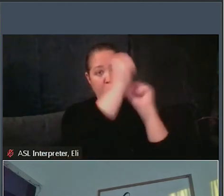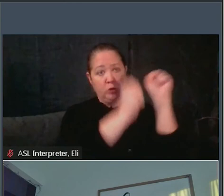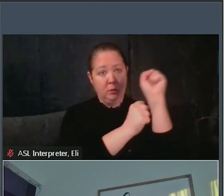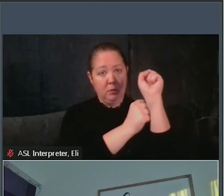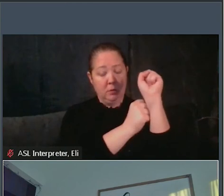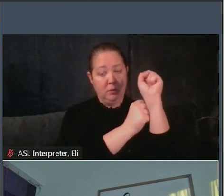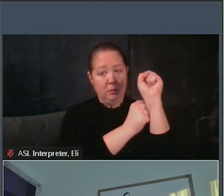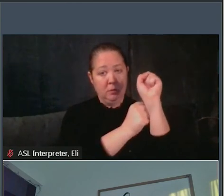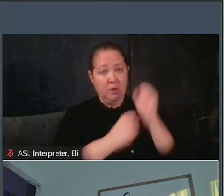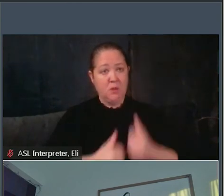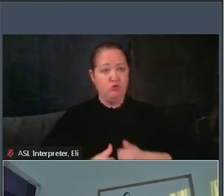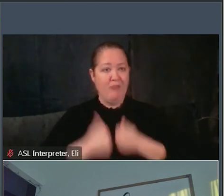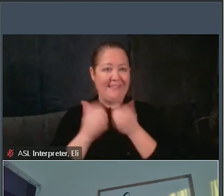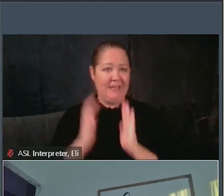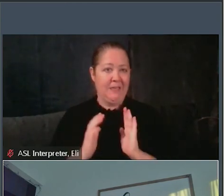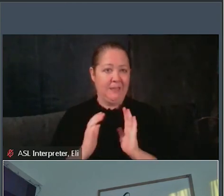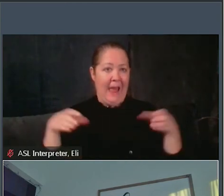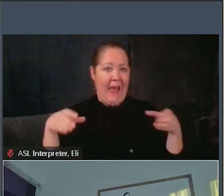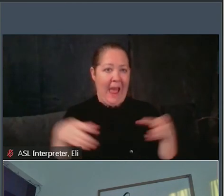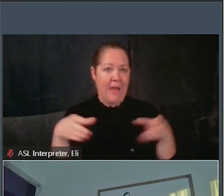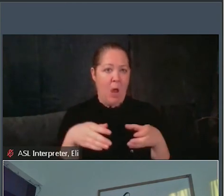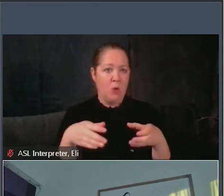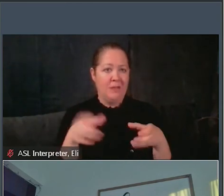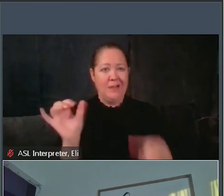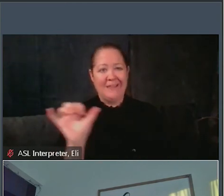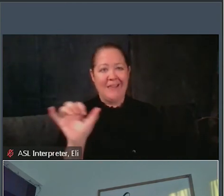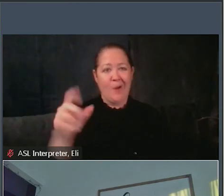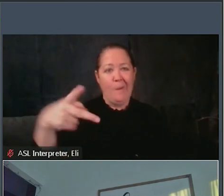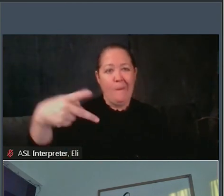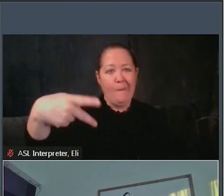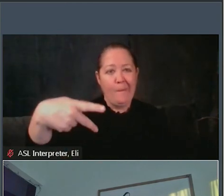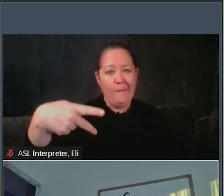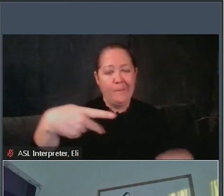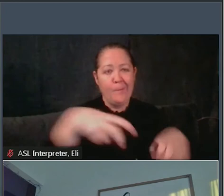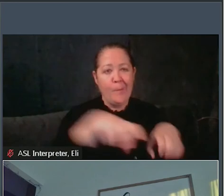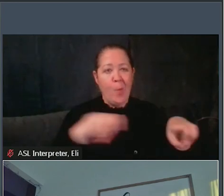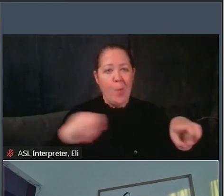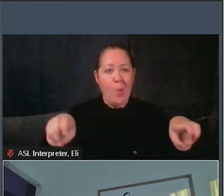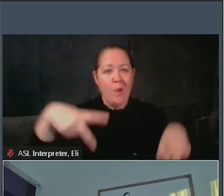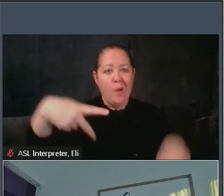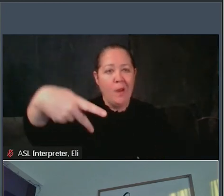out, like kind of like a porch. And so that's right, right near the sidewalk.